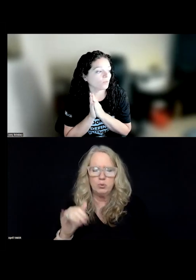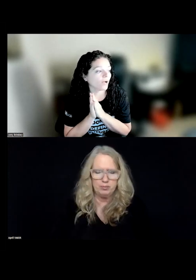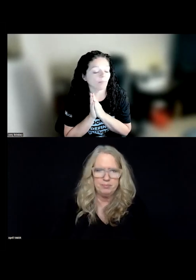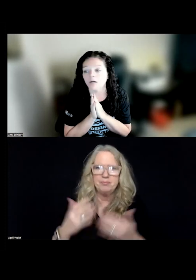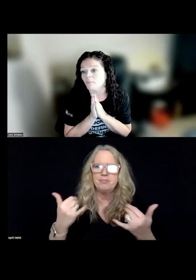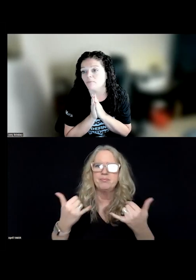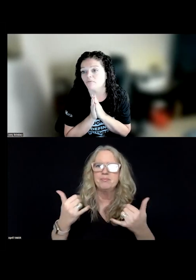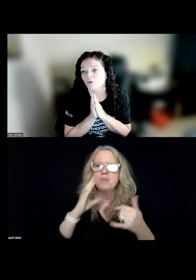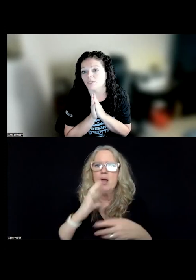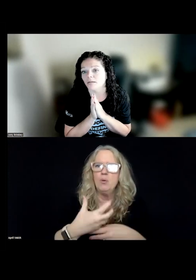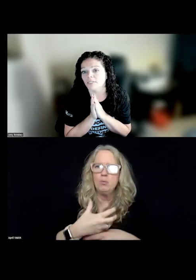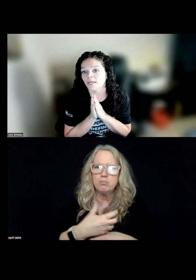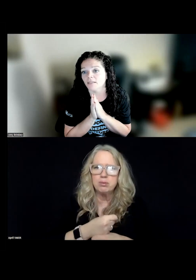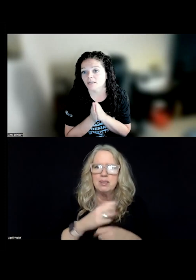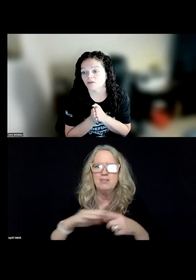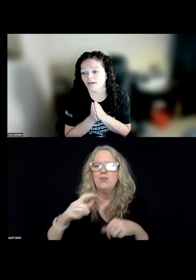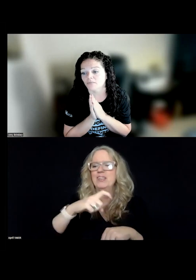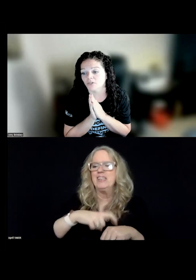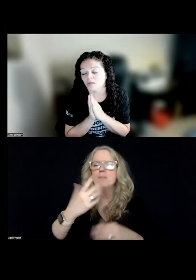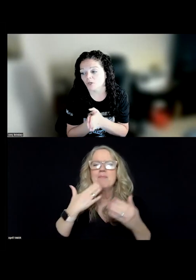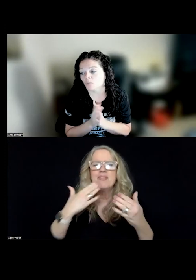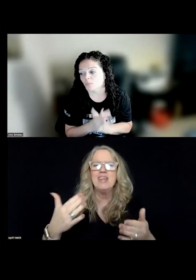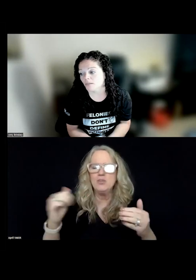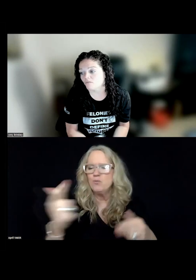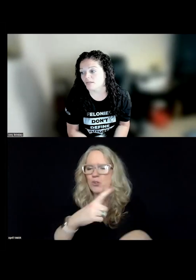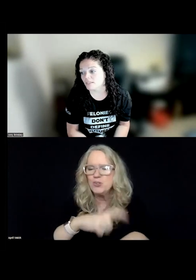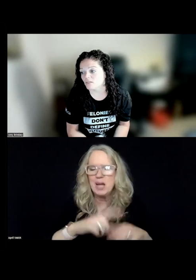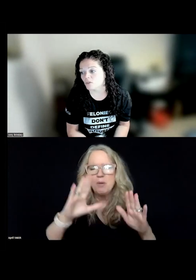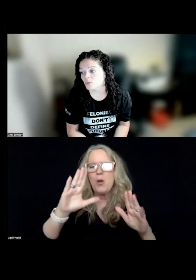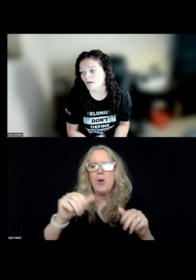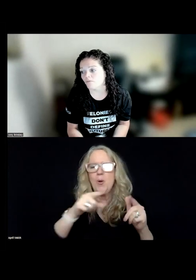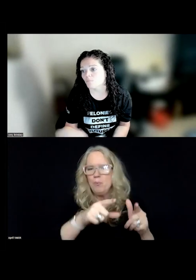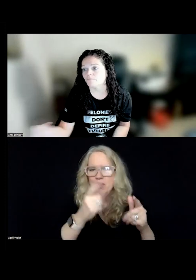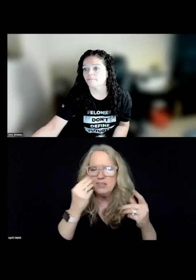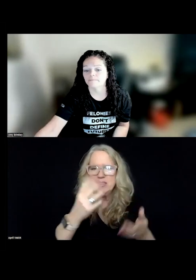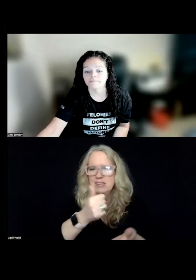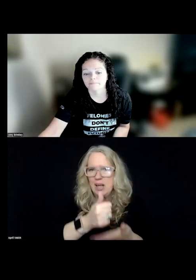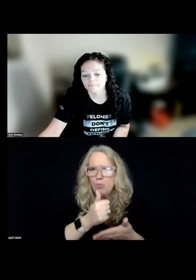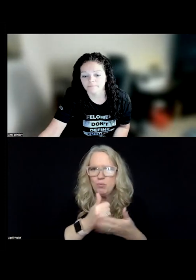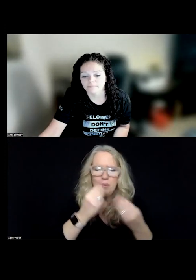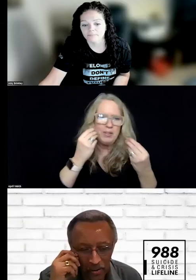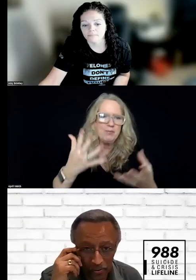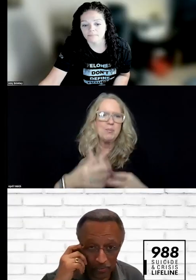WRAP IT UP. HOPE YOU GUYS FIND THIS ENJOYABLE AND HELPFUL.